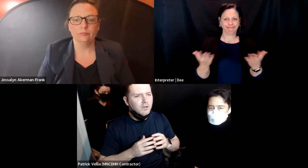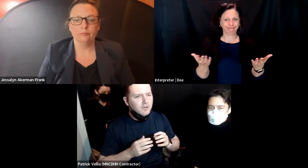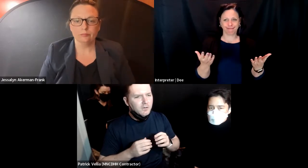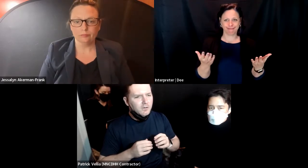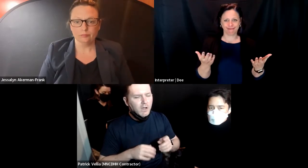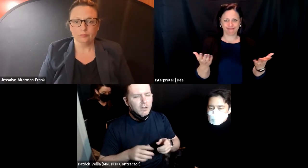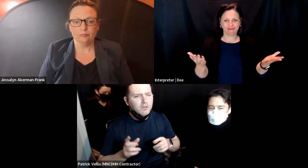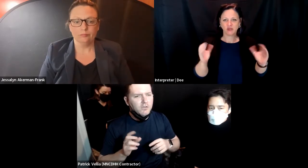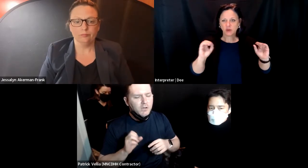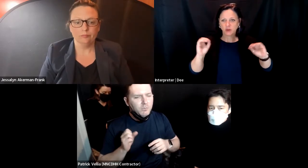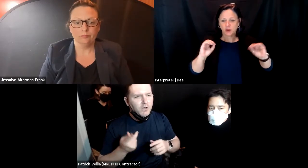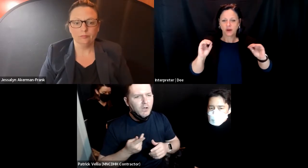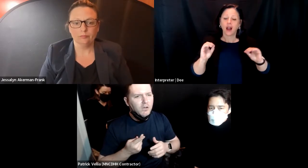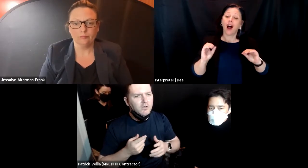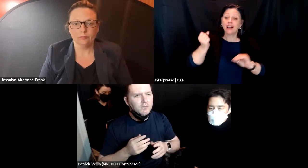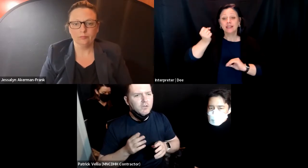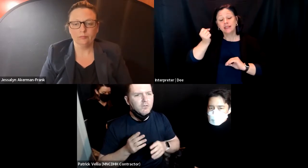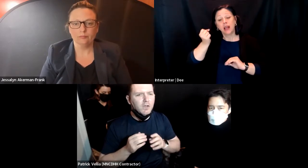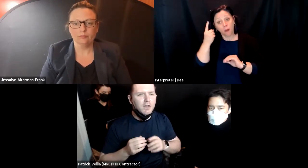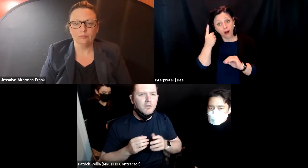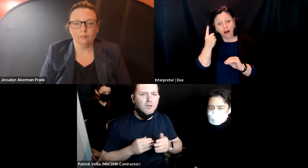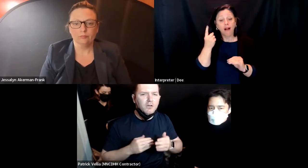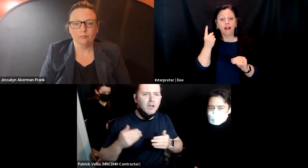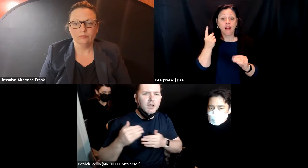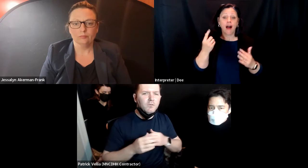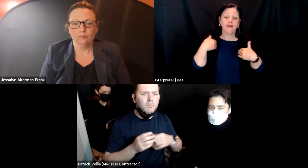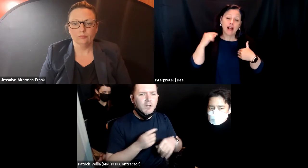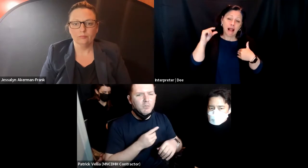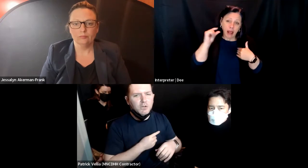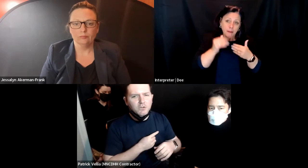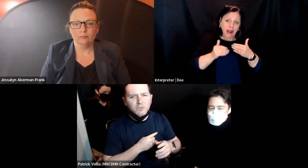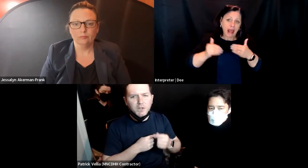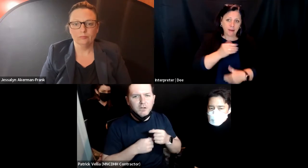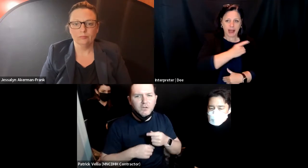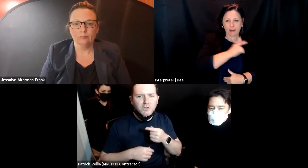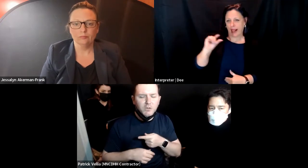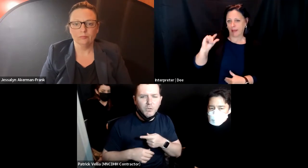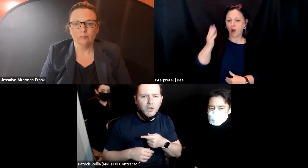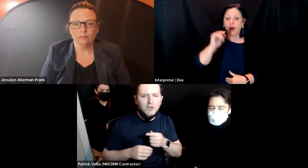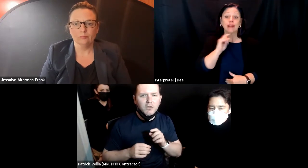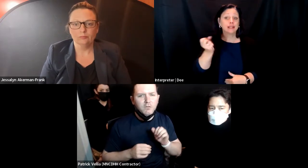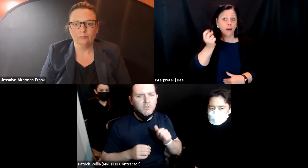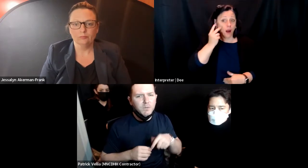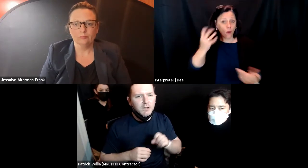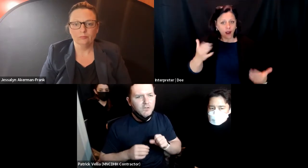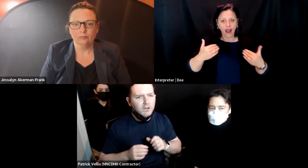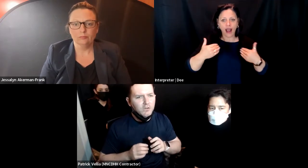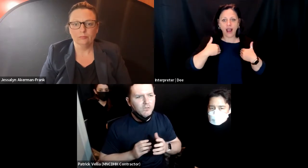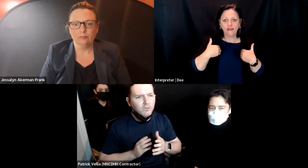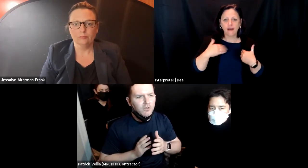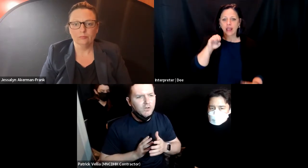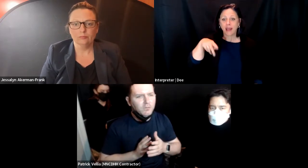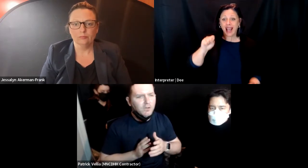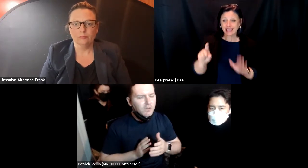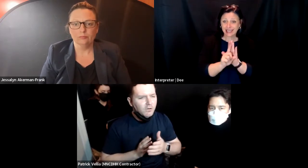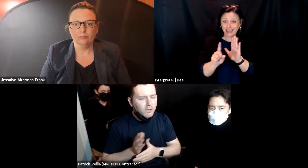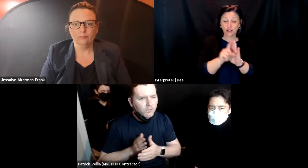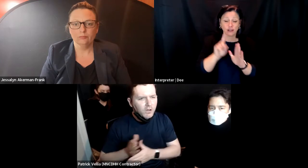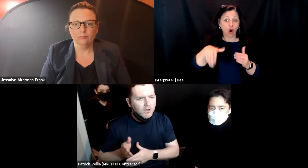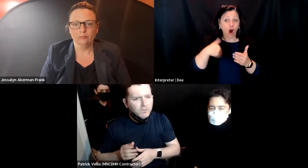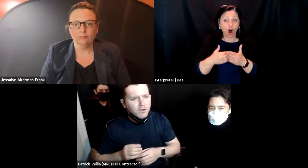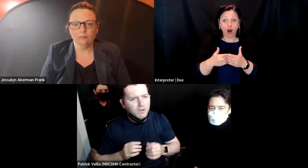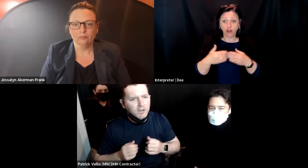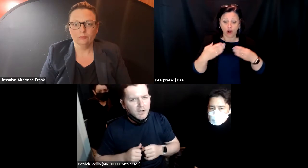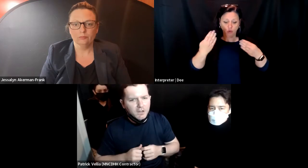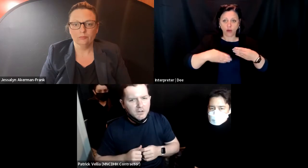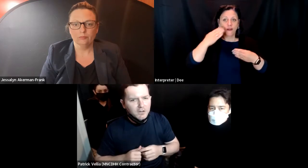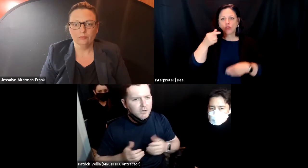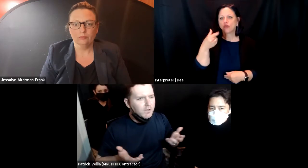Like downtown.